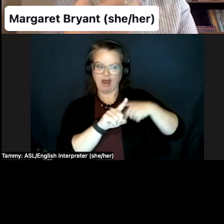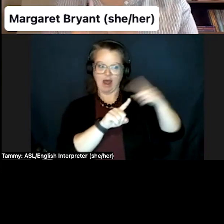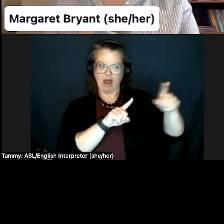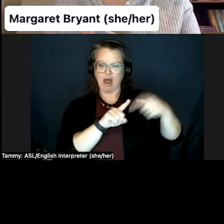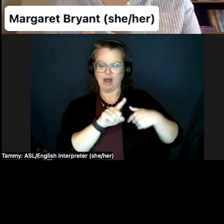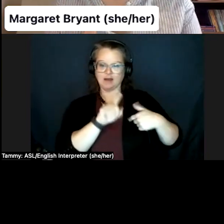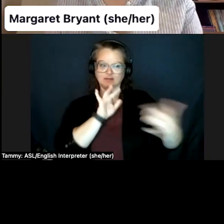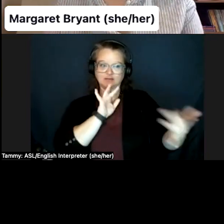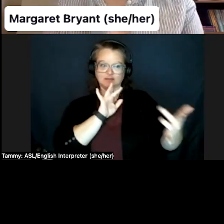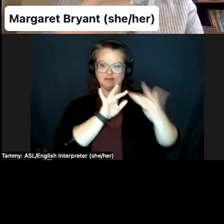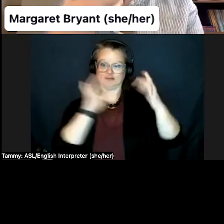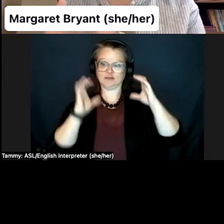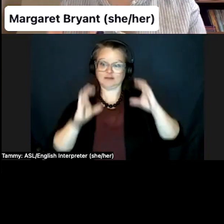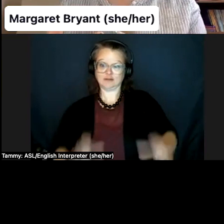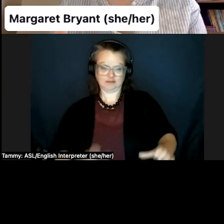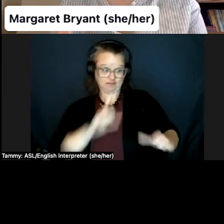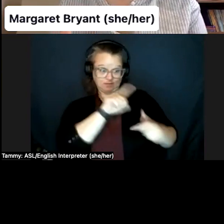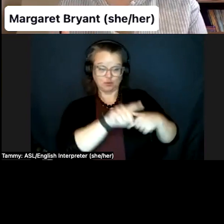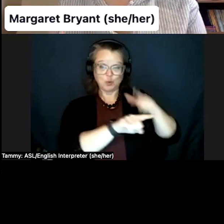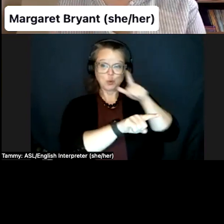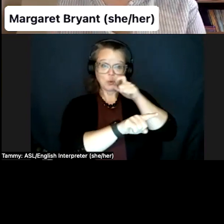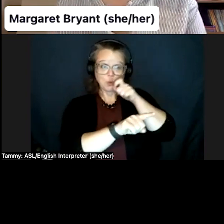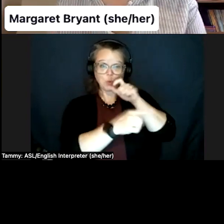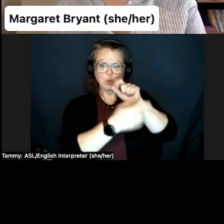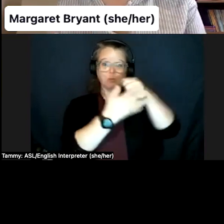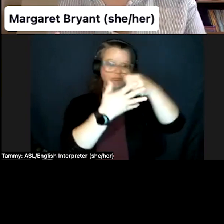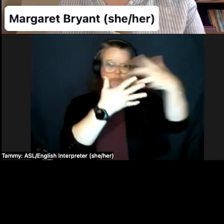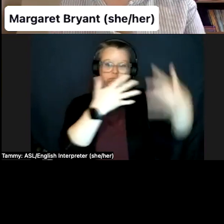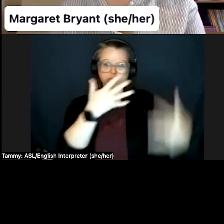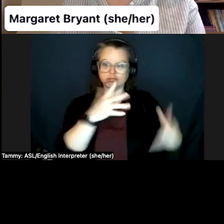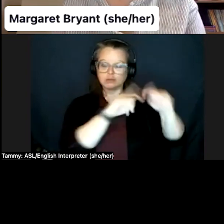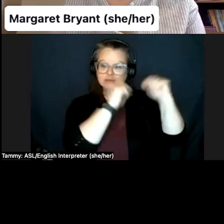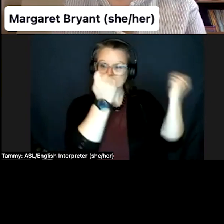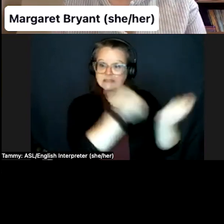transparent, it's transferable if there are changes within your organisation,